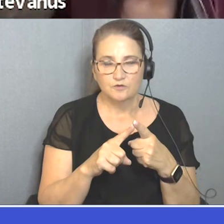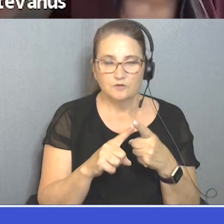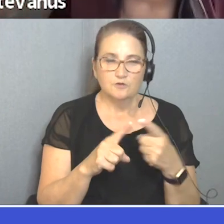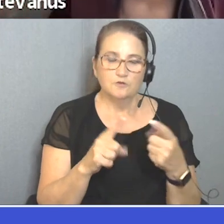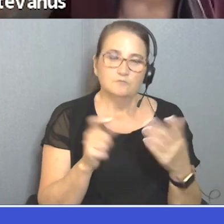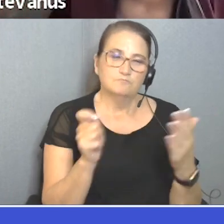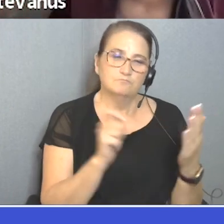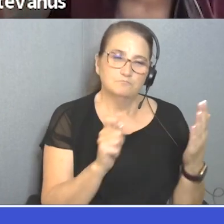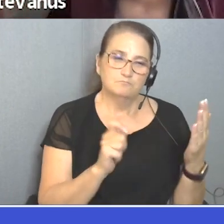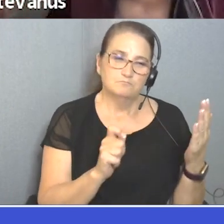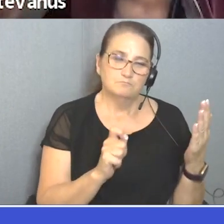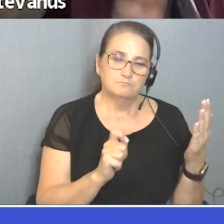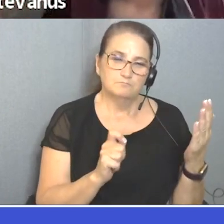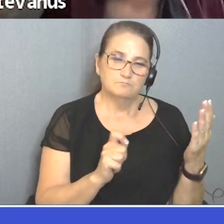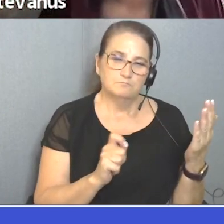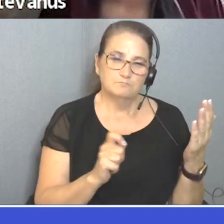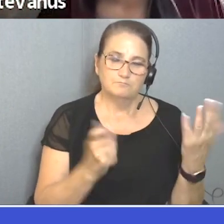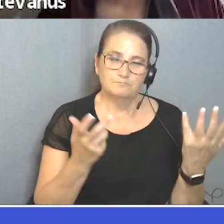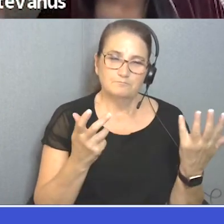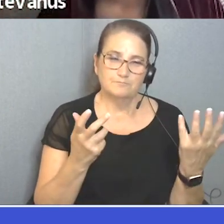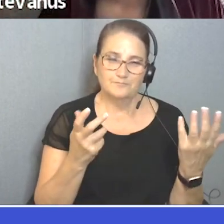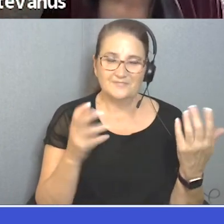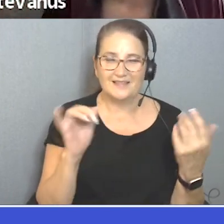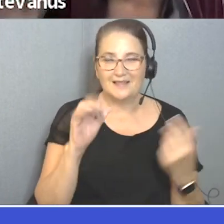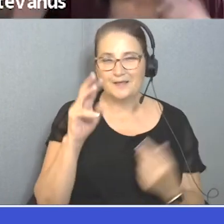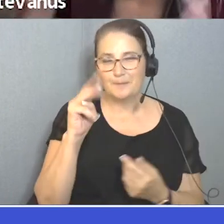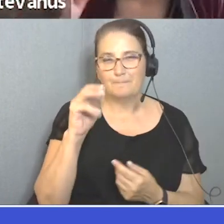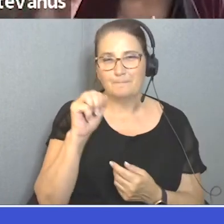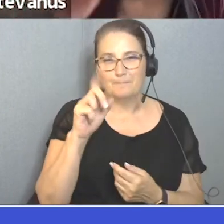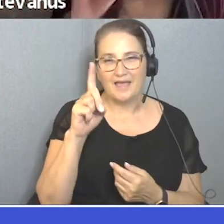Take a few minutes to literally just draft, and kind of like mad